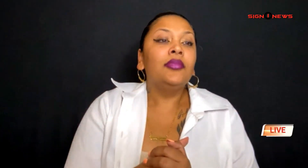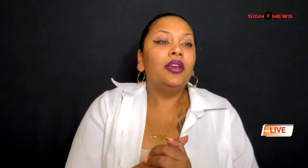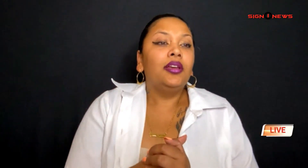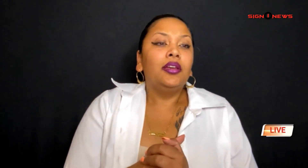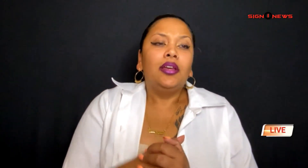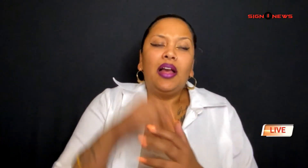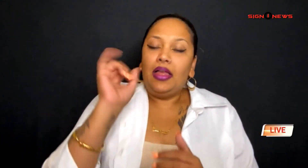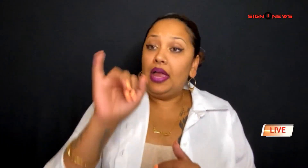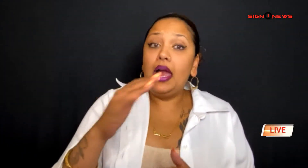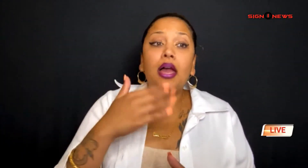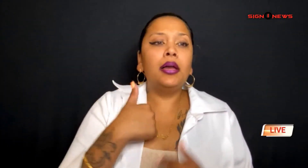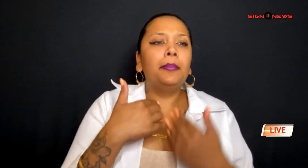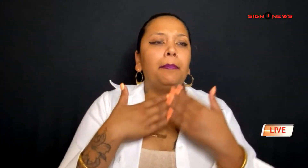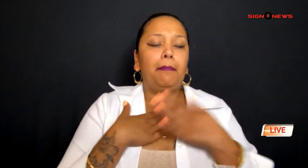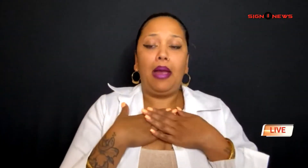and now you see some of my tattoos